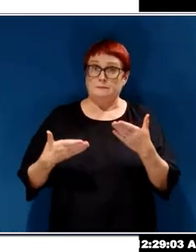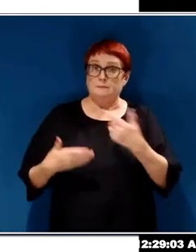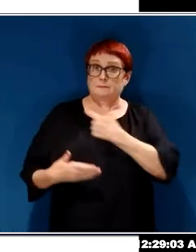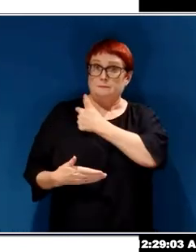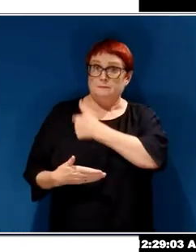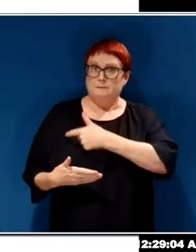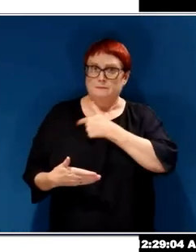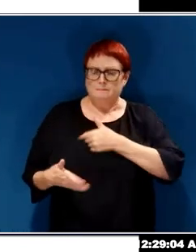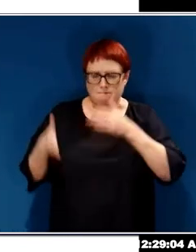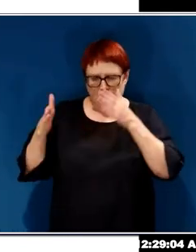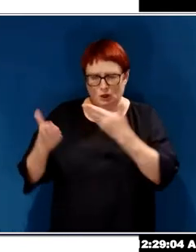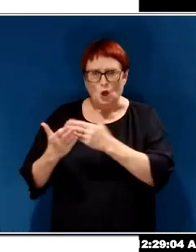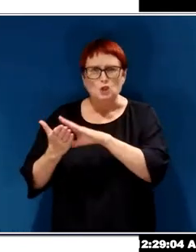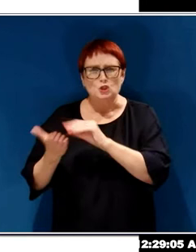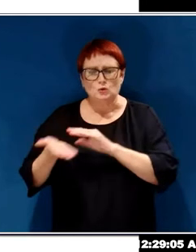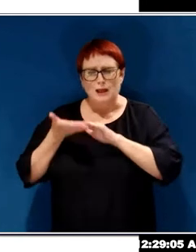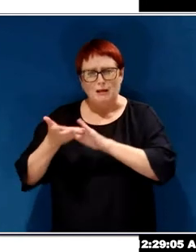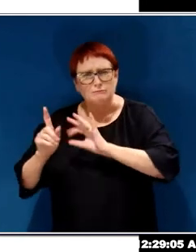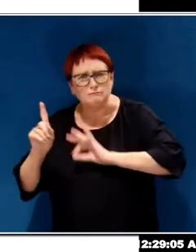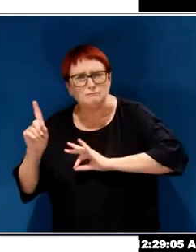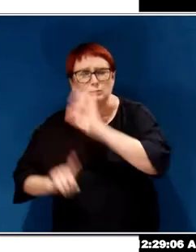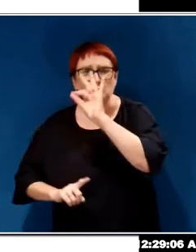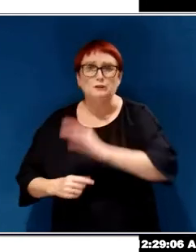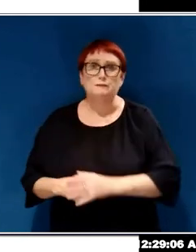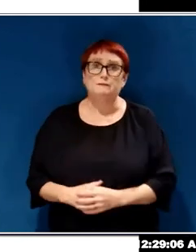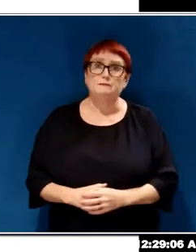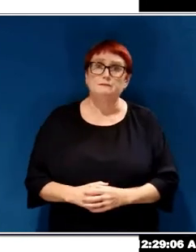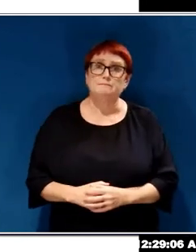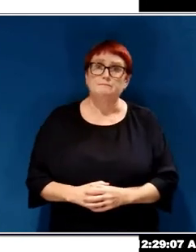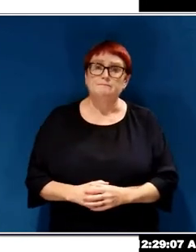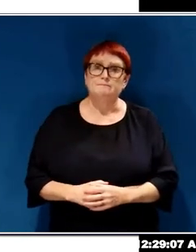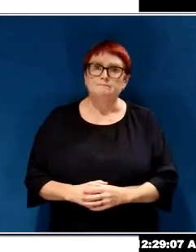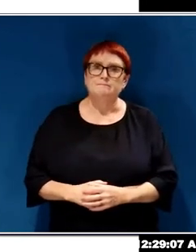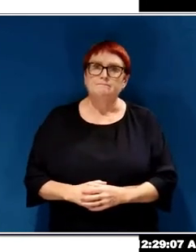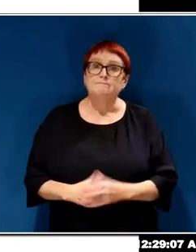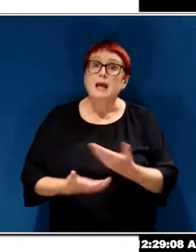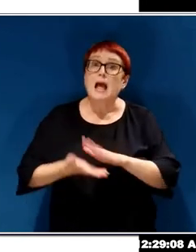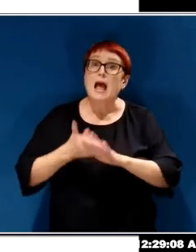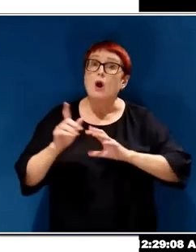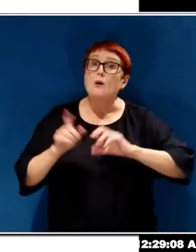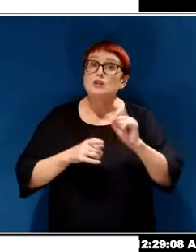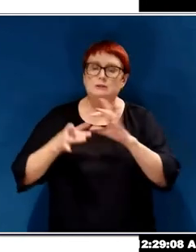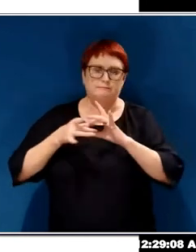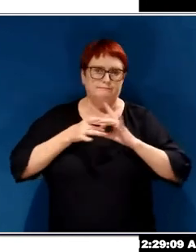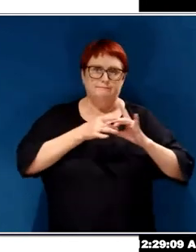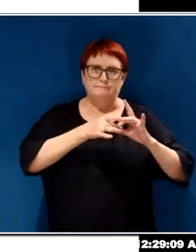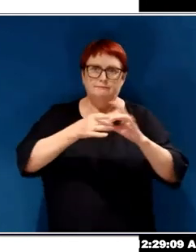through a coordinated multi-level prevention system that comprises Tier 1